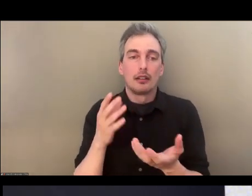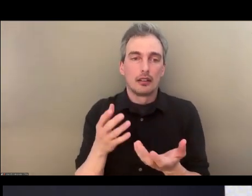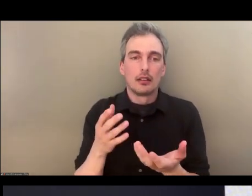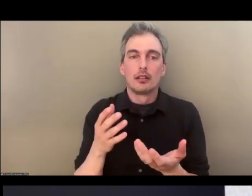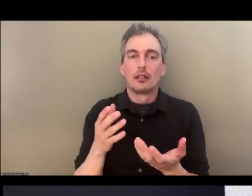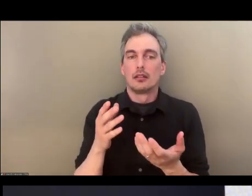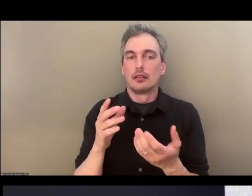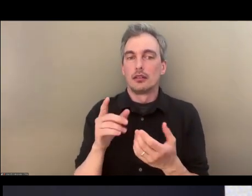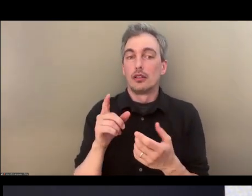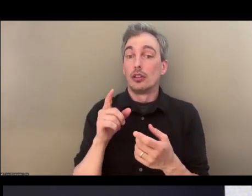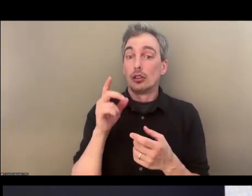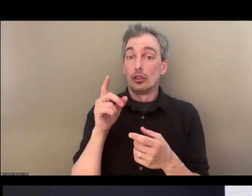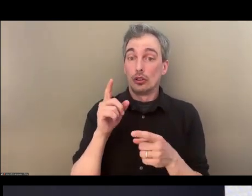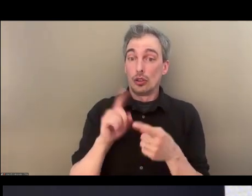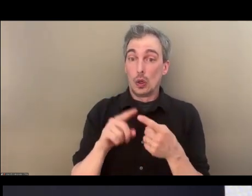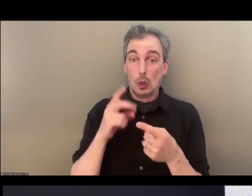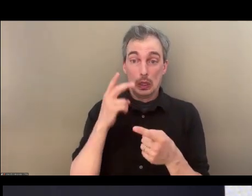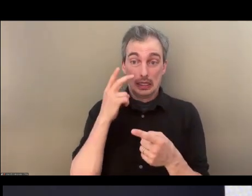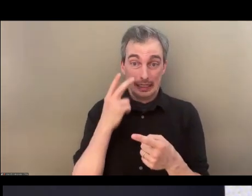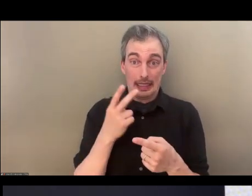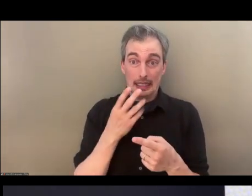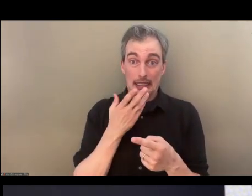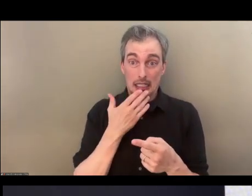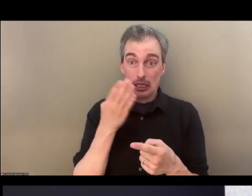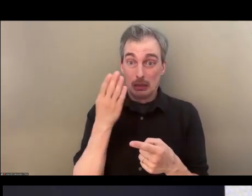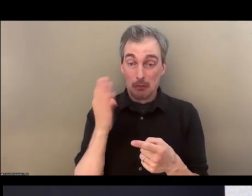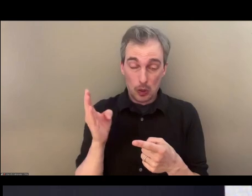So we put the -- and I don't care if it's 3 to 1.